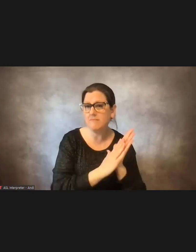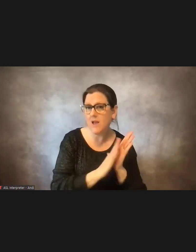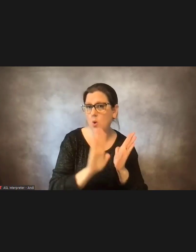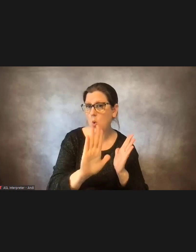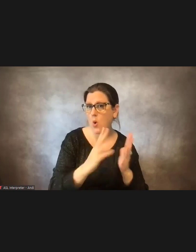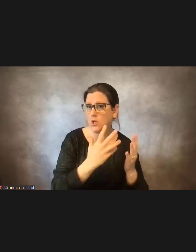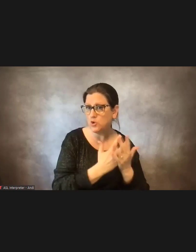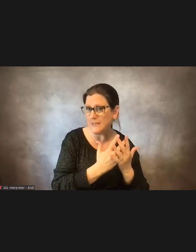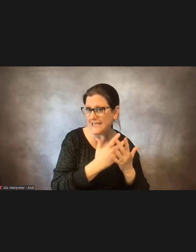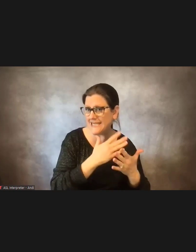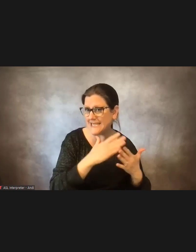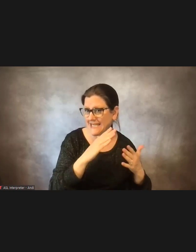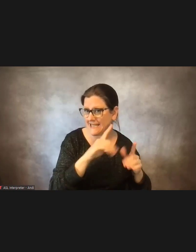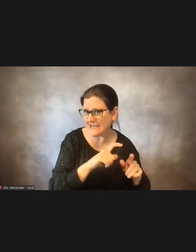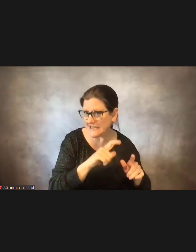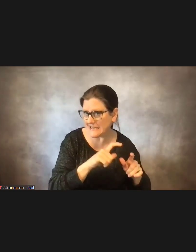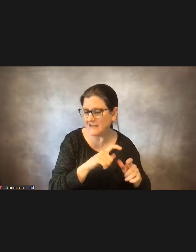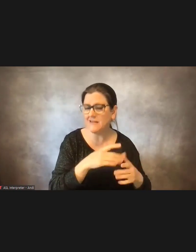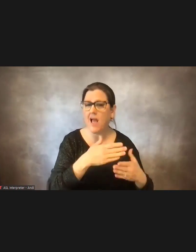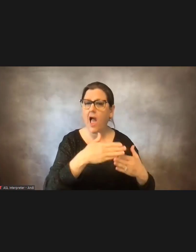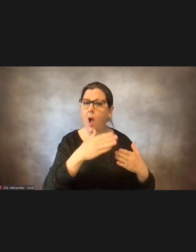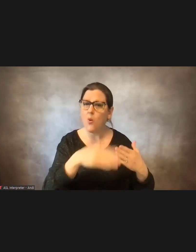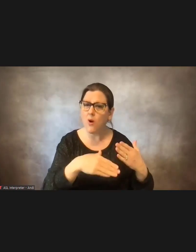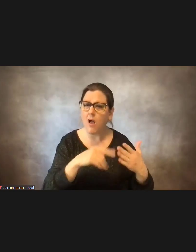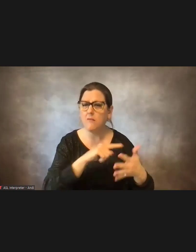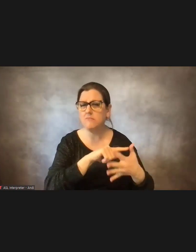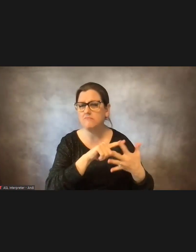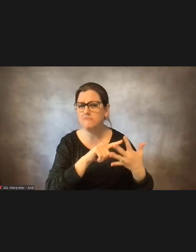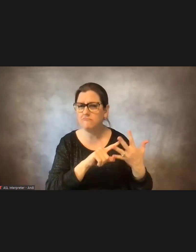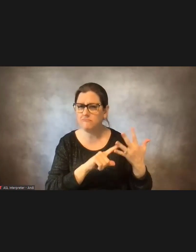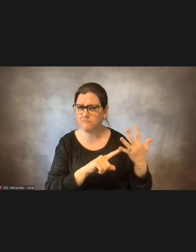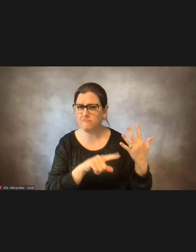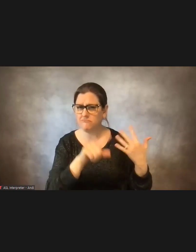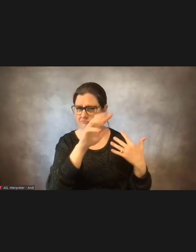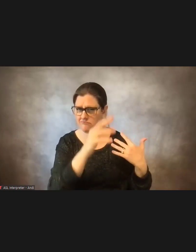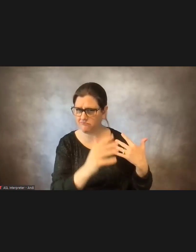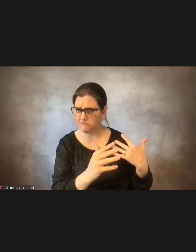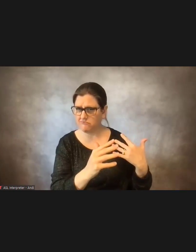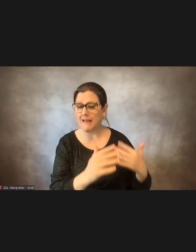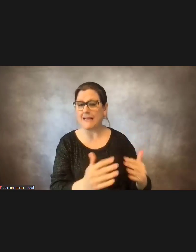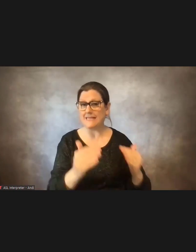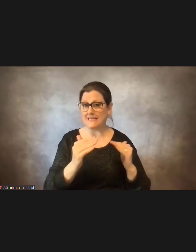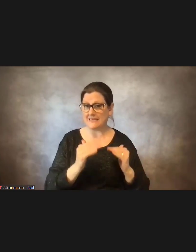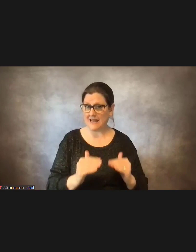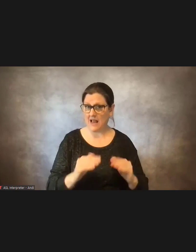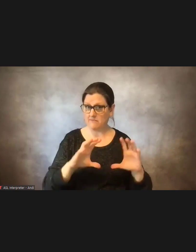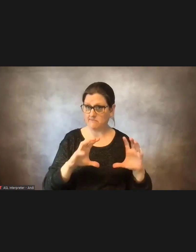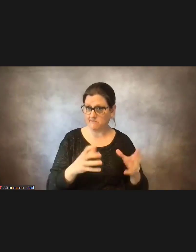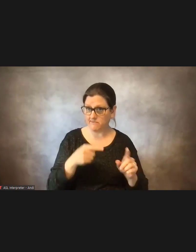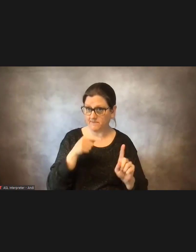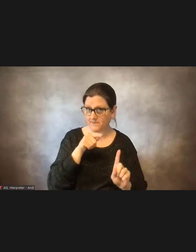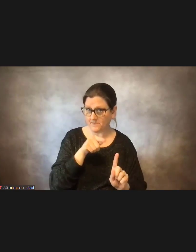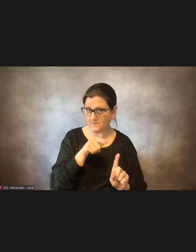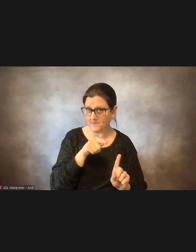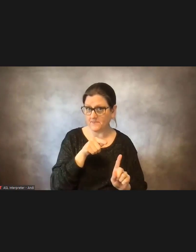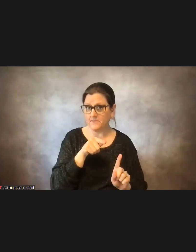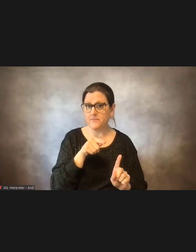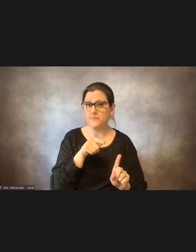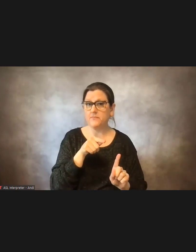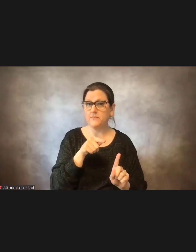um, outcomes, all of those things are found there and, then, um, the next thing you'll find on the website are follow-up resource